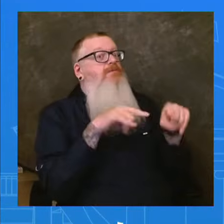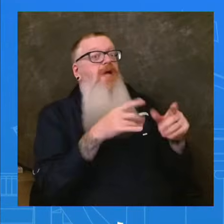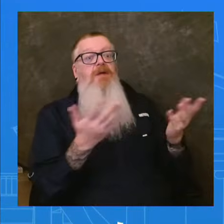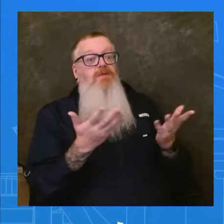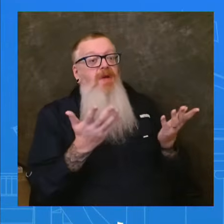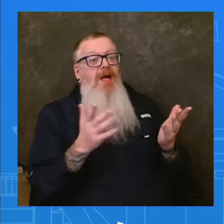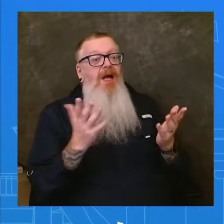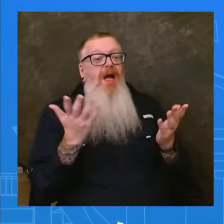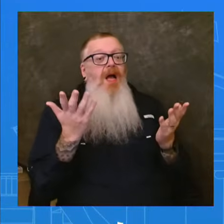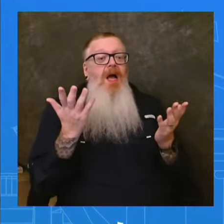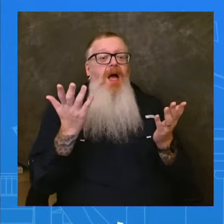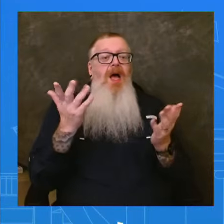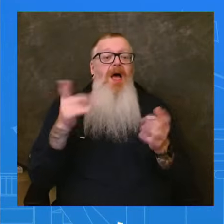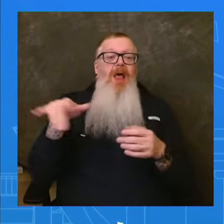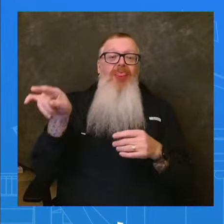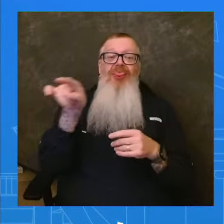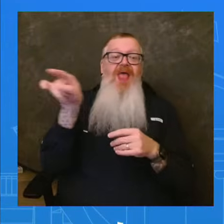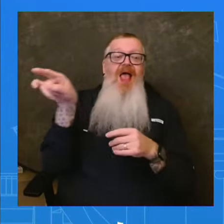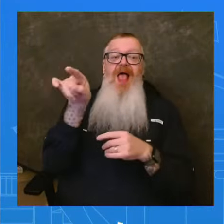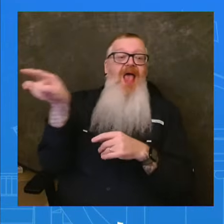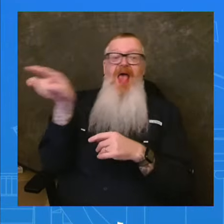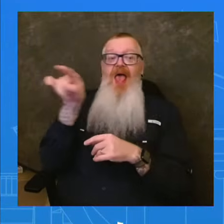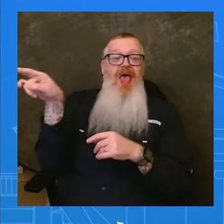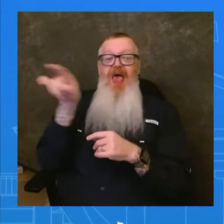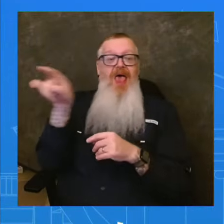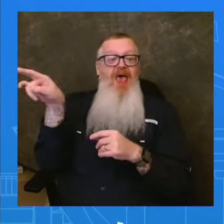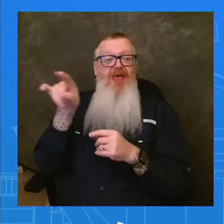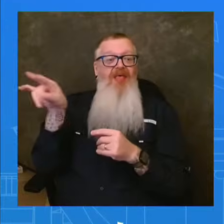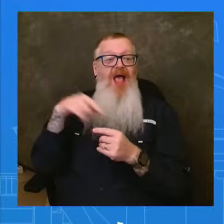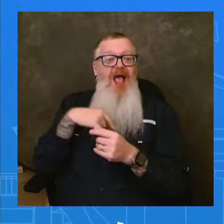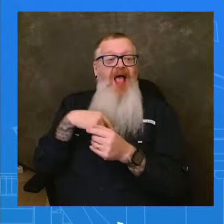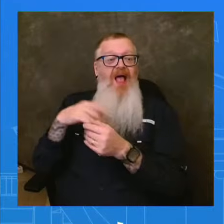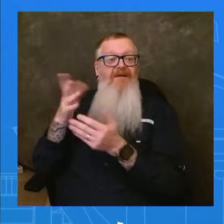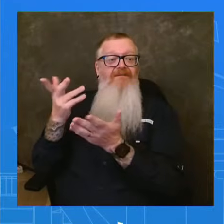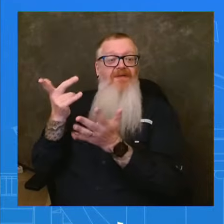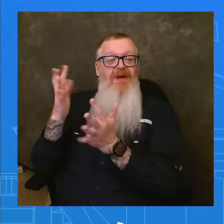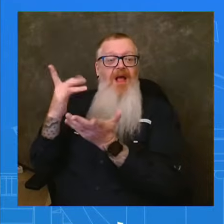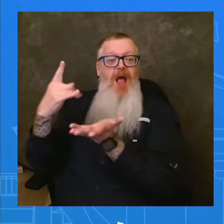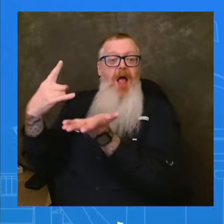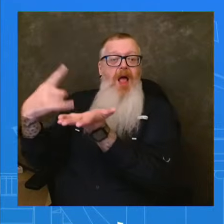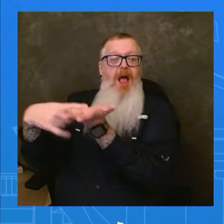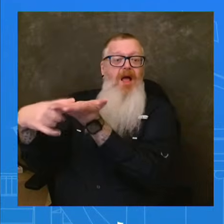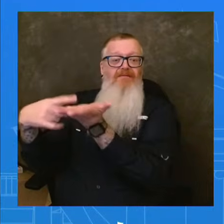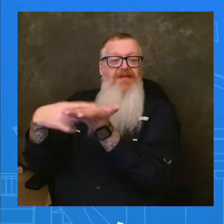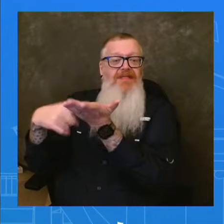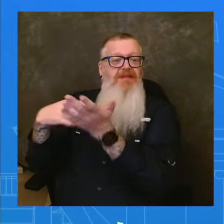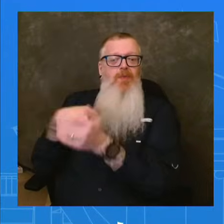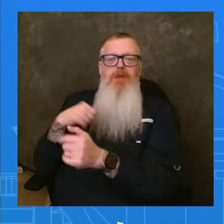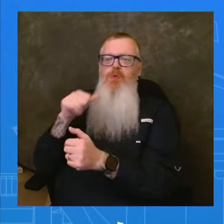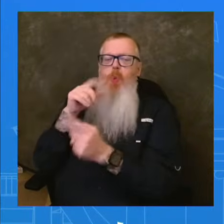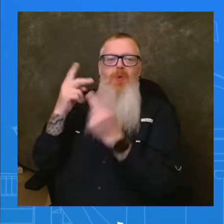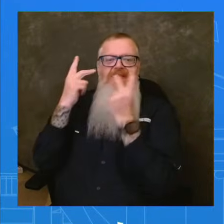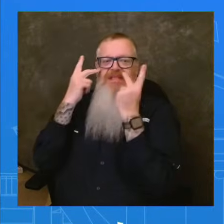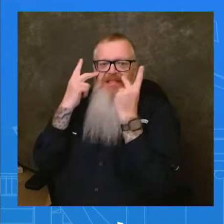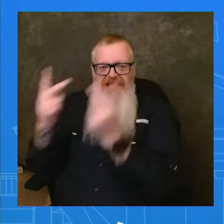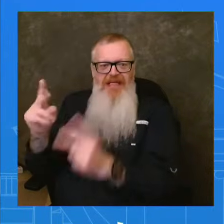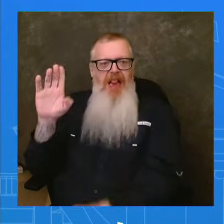we cannot and will not see Lebanon turn into Gaza -- into another Gaza. That is not what we want to see.